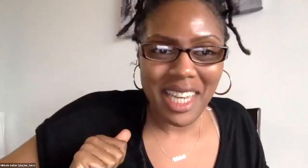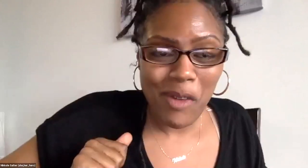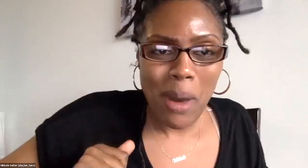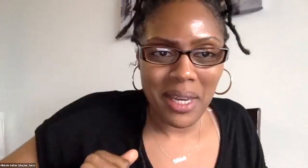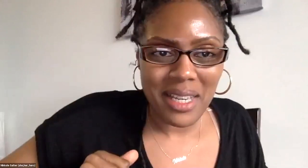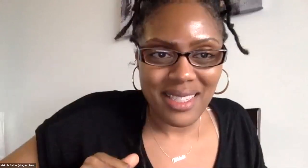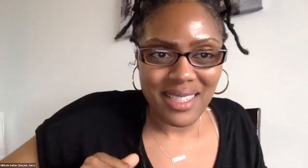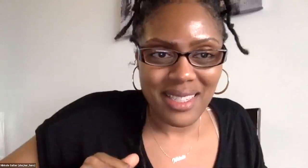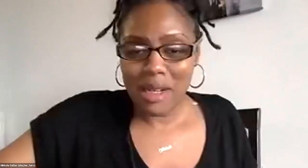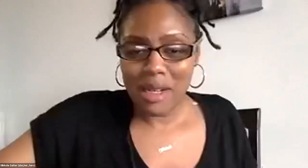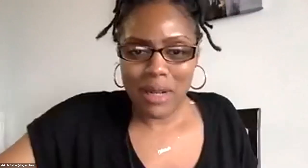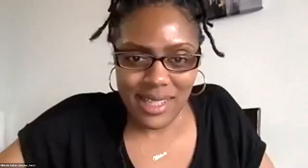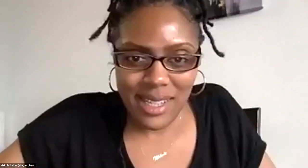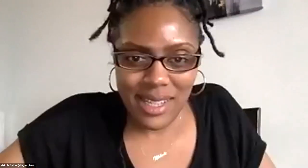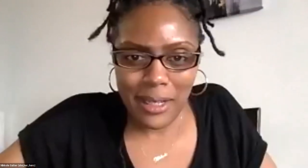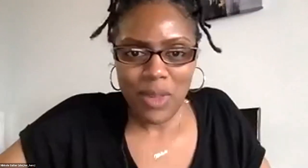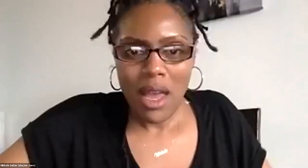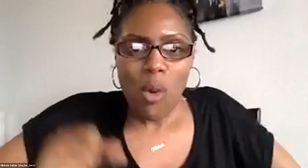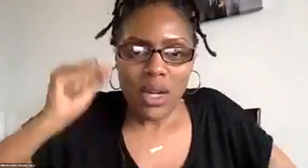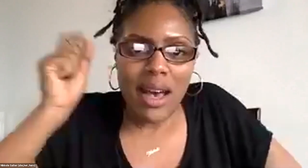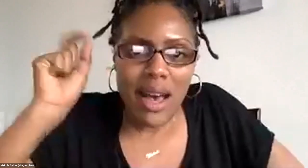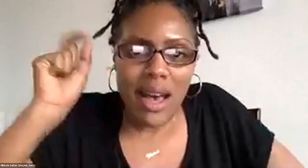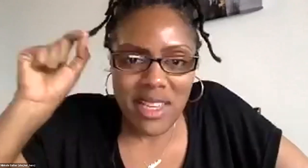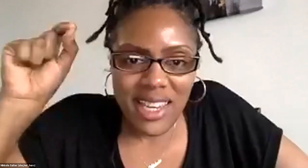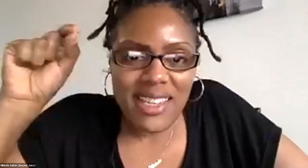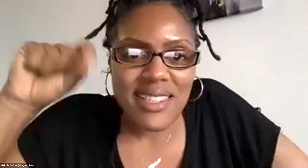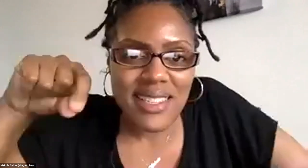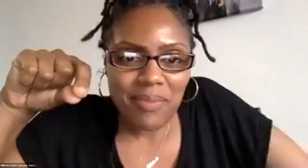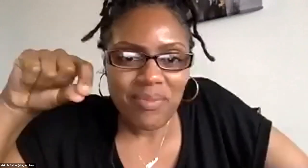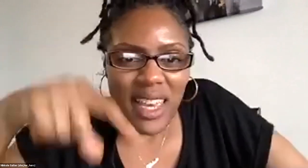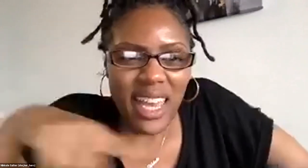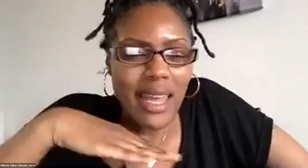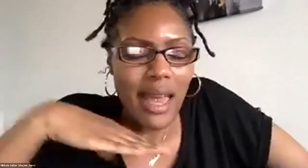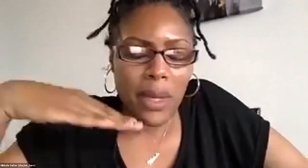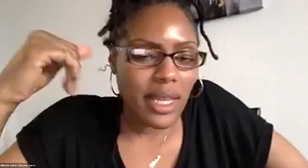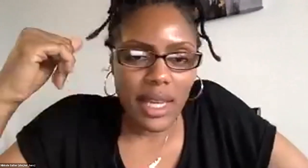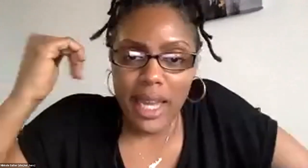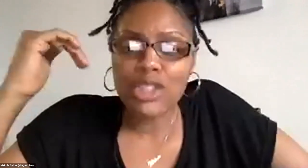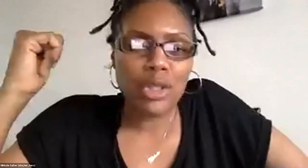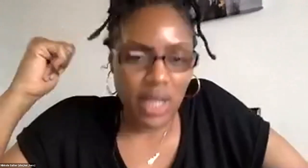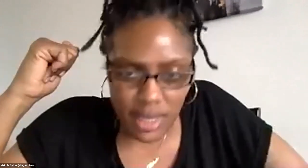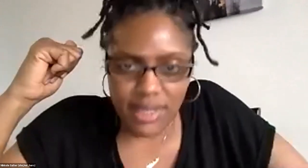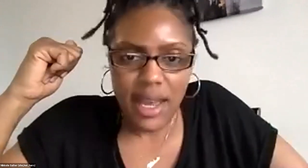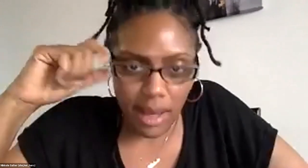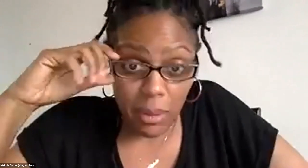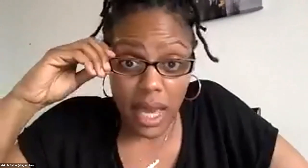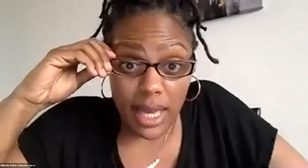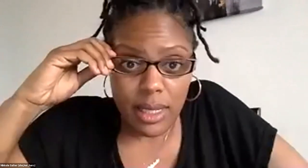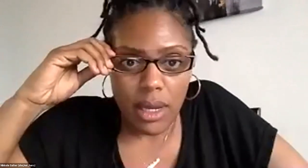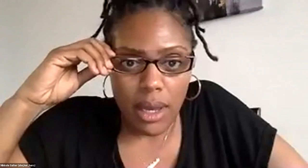my piece and let it rest. What a time this is. An epically injurious time, yes.